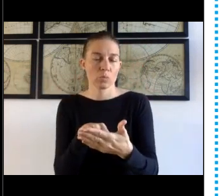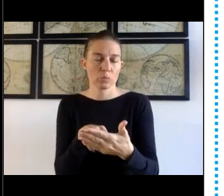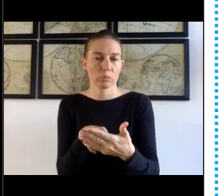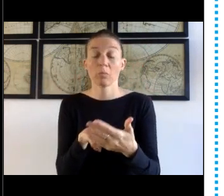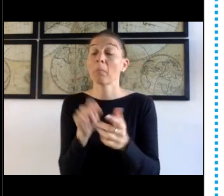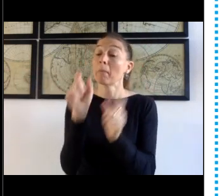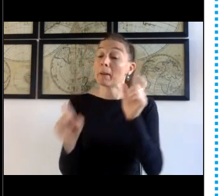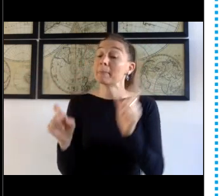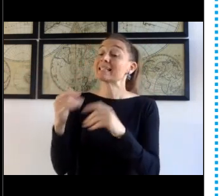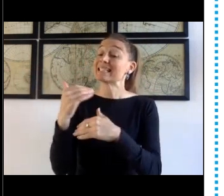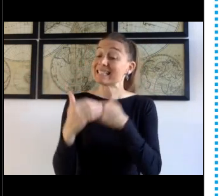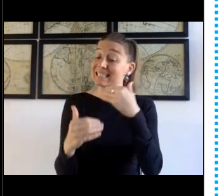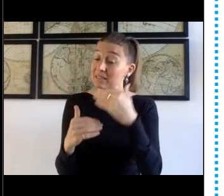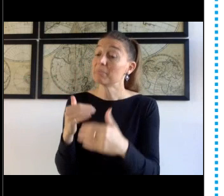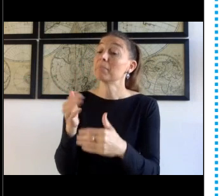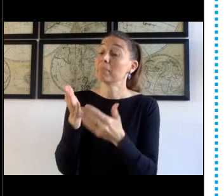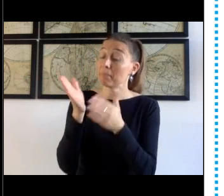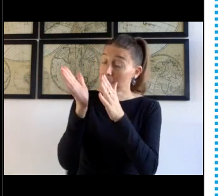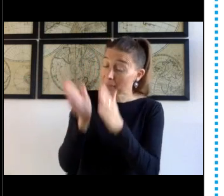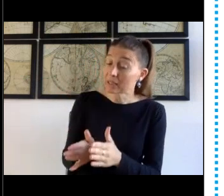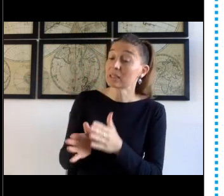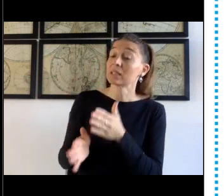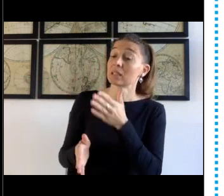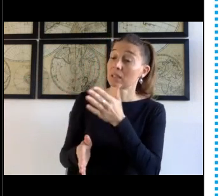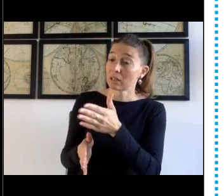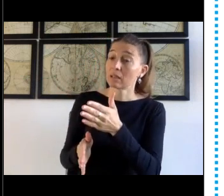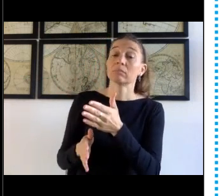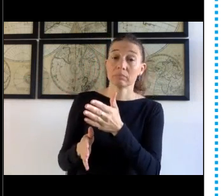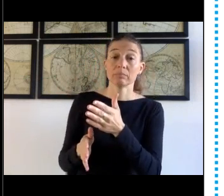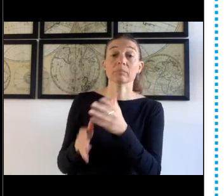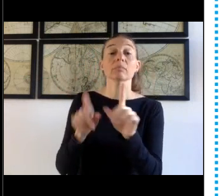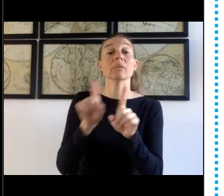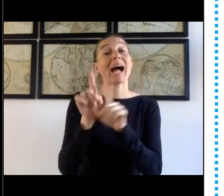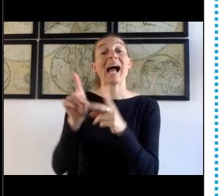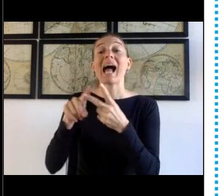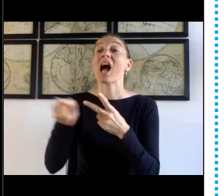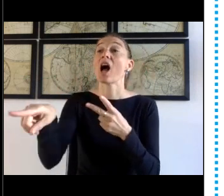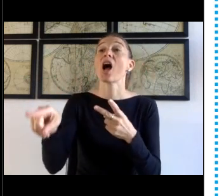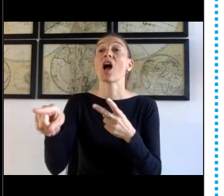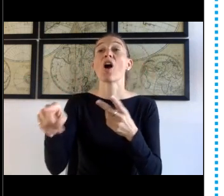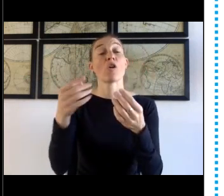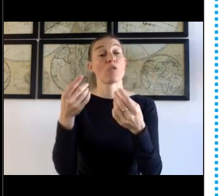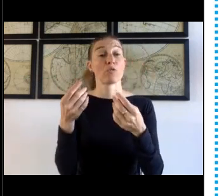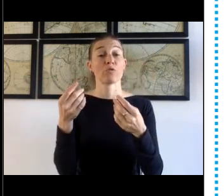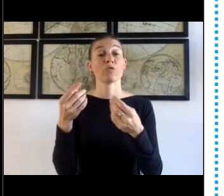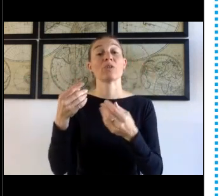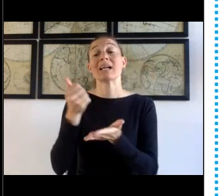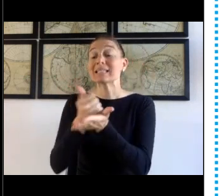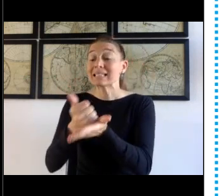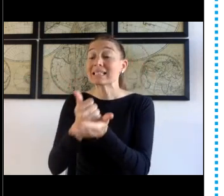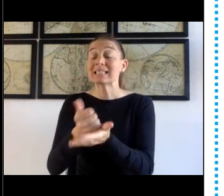Also they have the right to get free-of charge-assistance at the airport and also in the aircraft.